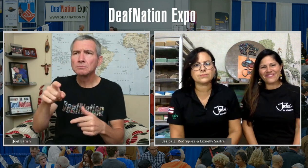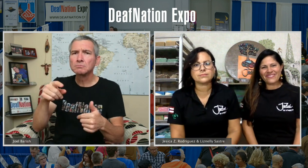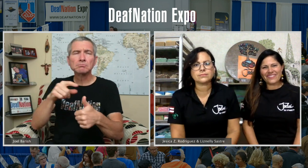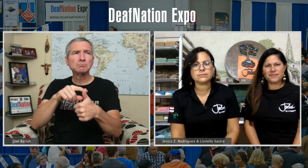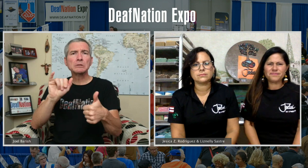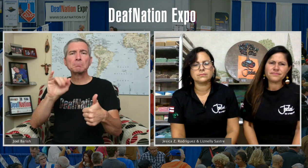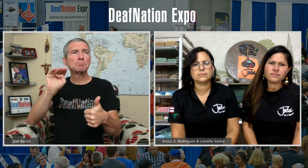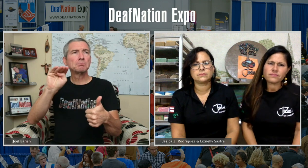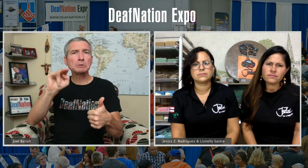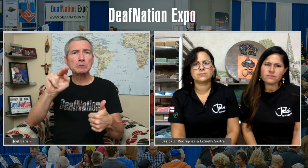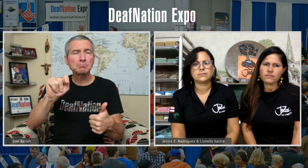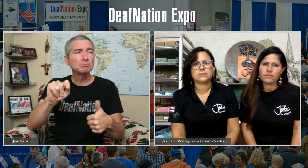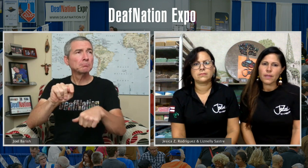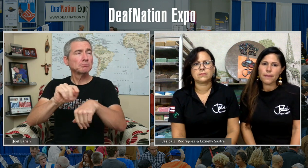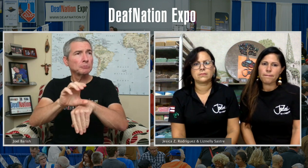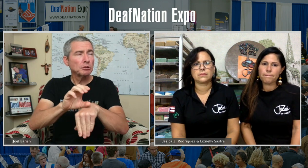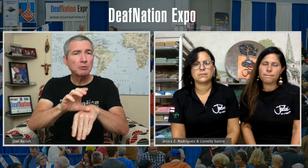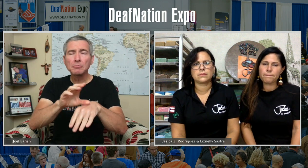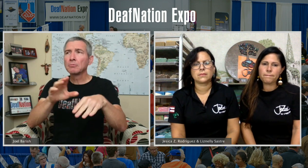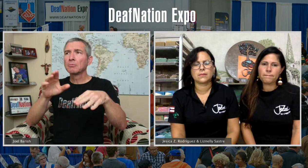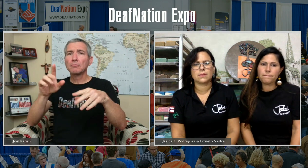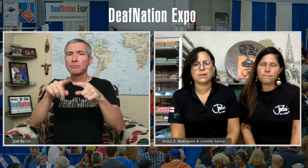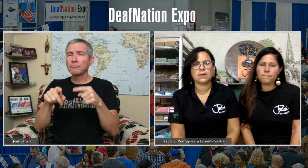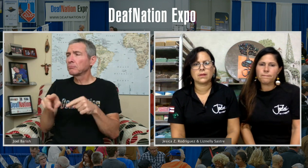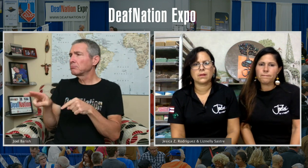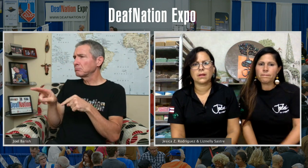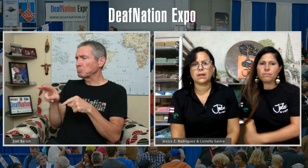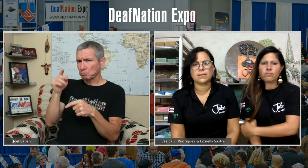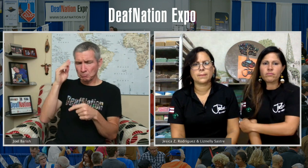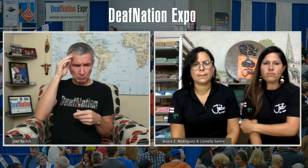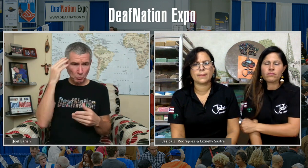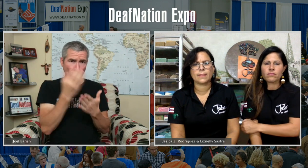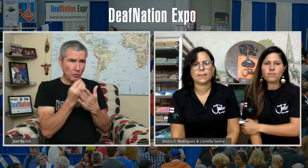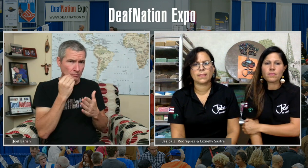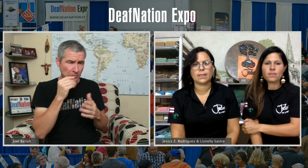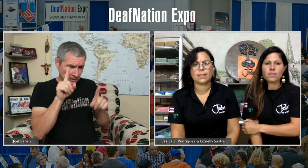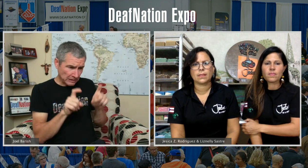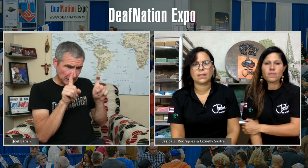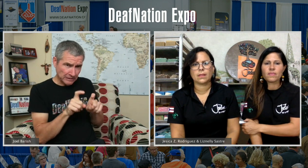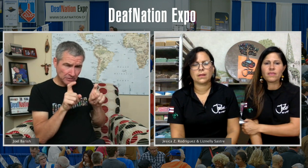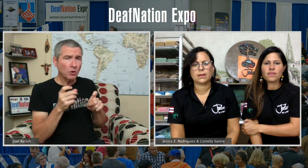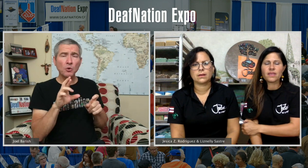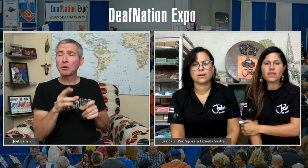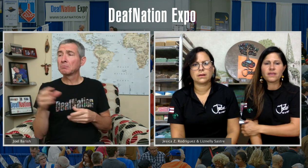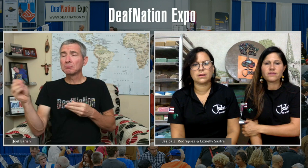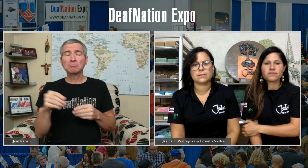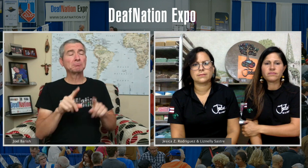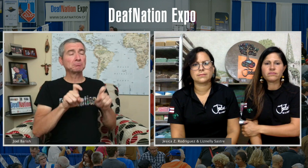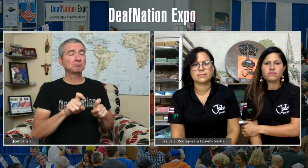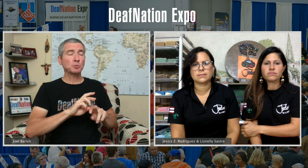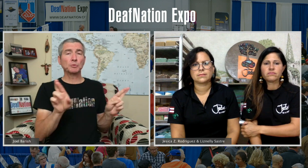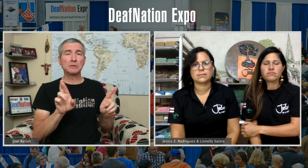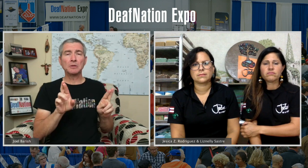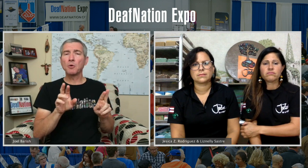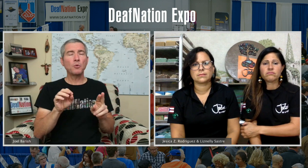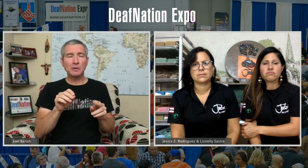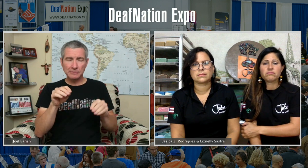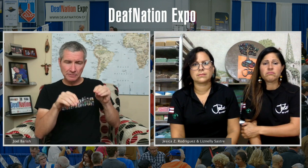and if someone has a question, like mint, chocolate, different things… Do you arrive home and test it, or do you test it and it’s ready,